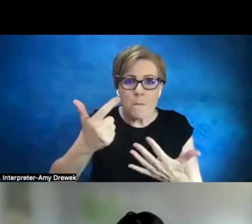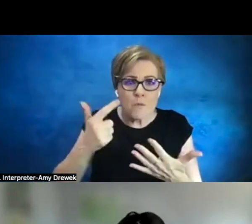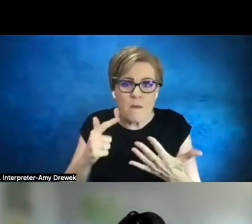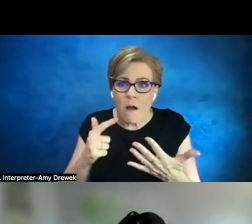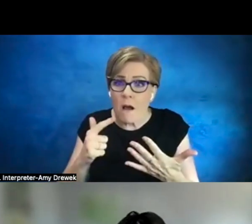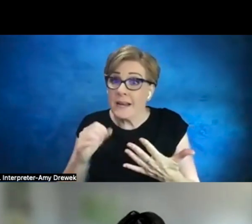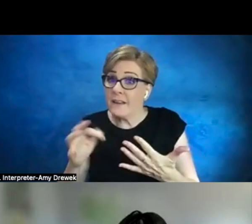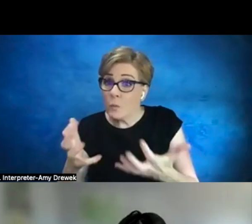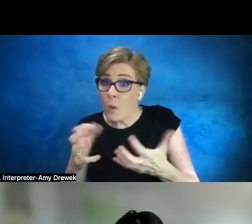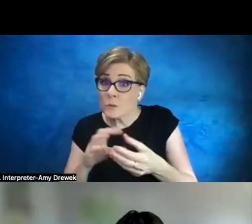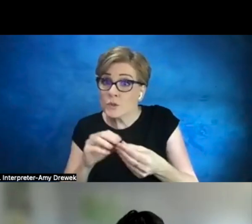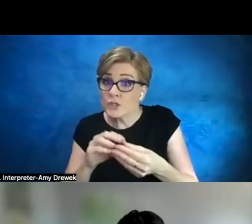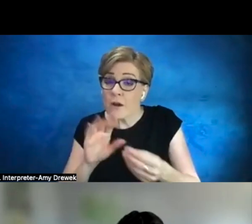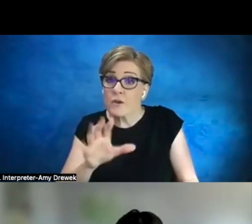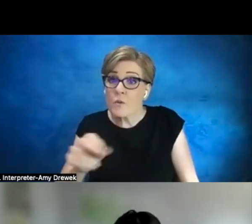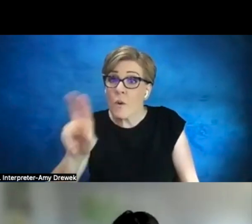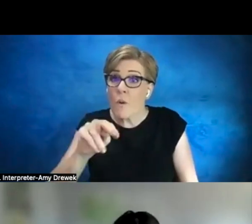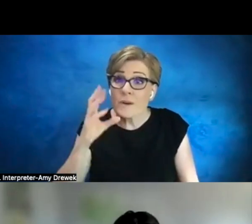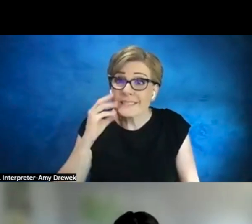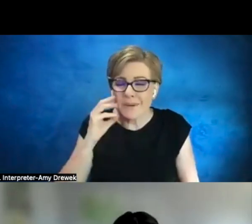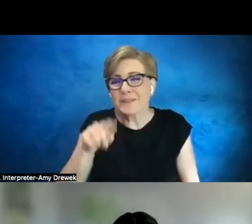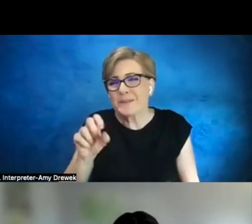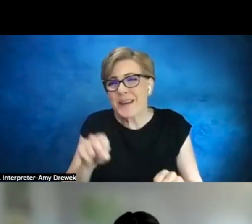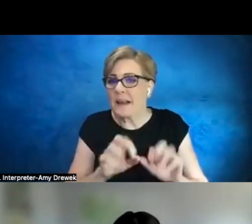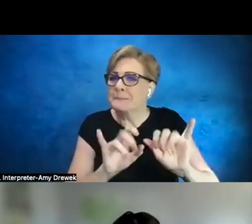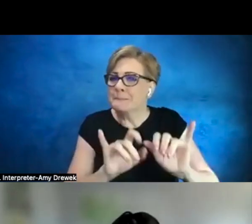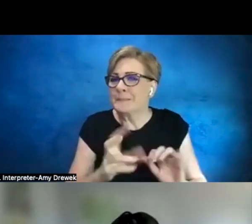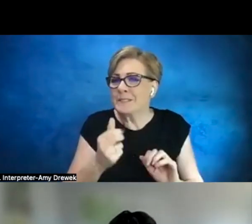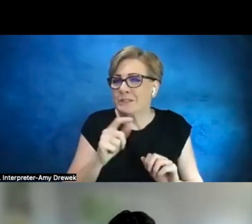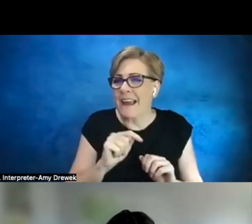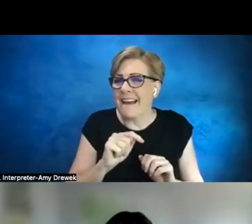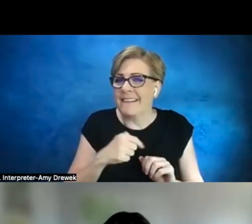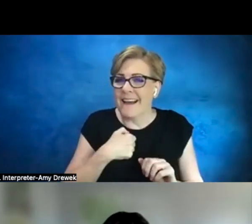to share your experience, you still can in the chat, and I can read them out. So